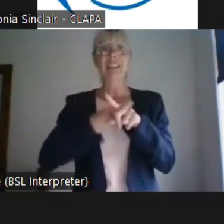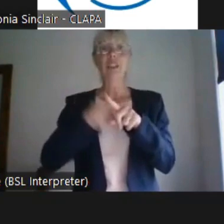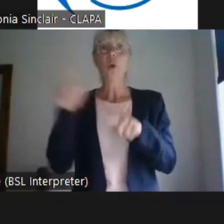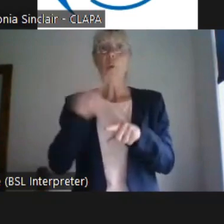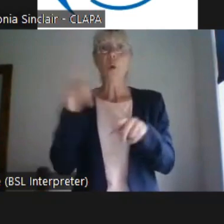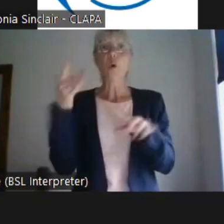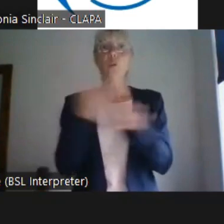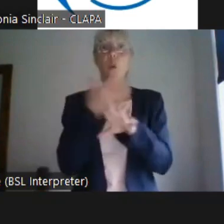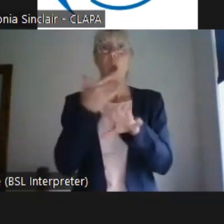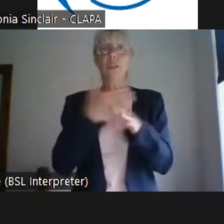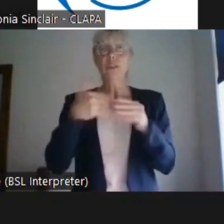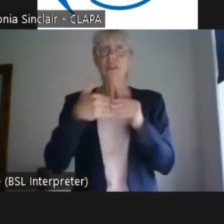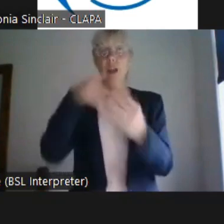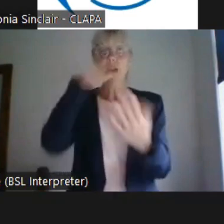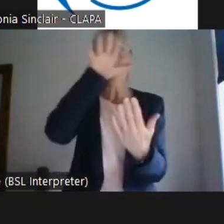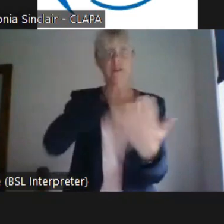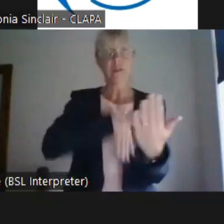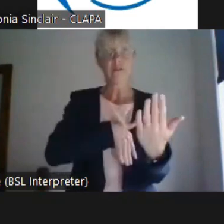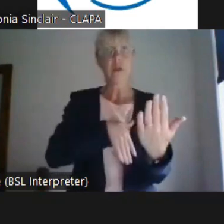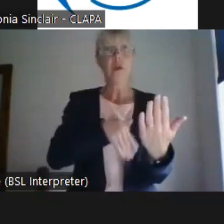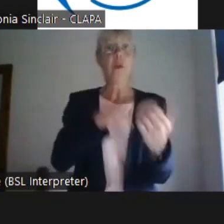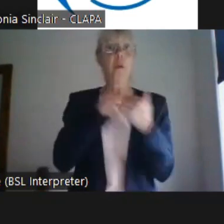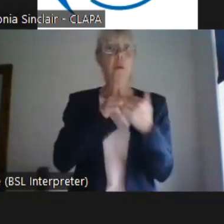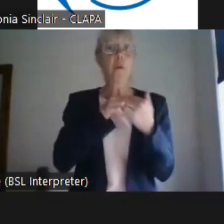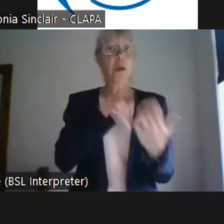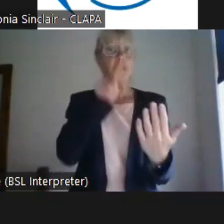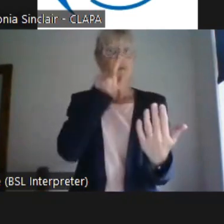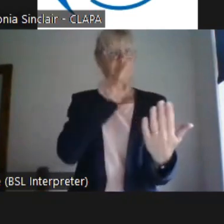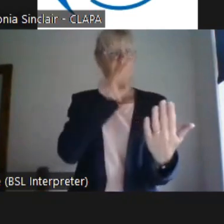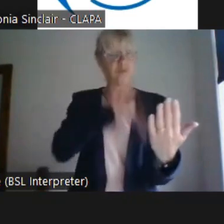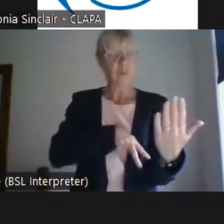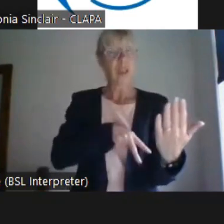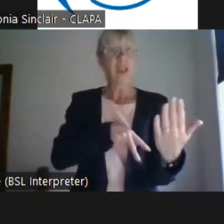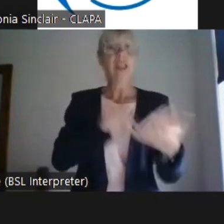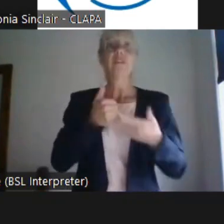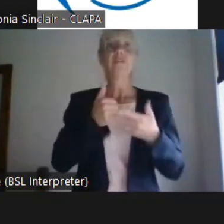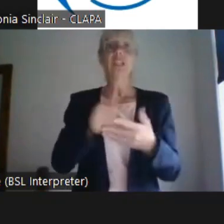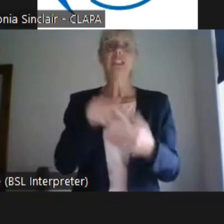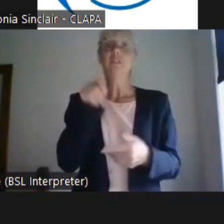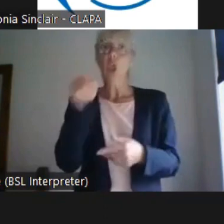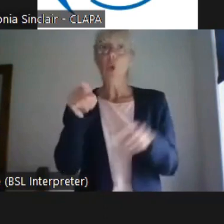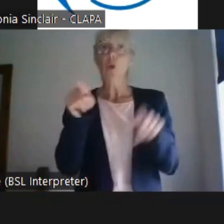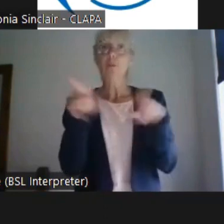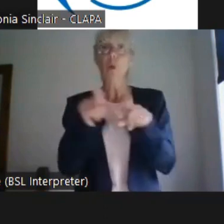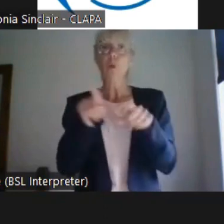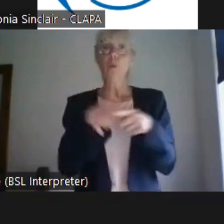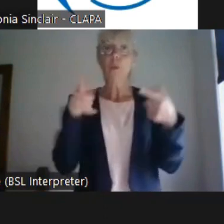is worth looking up and that will give you advice for your employer and for yourself as well and the